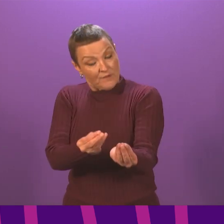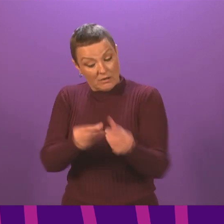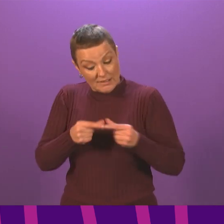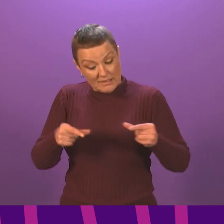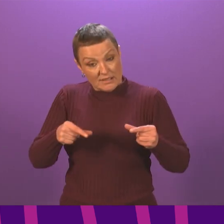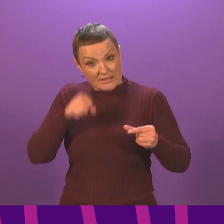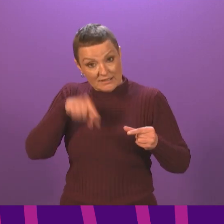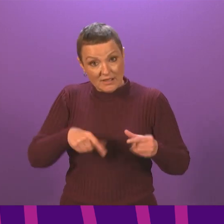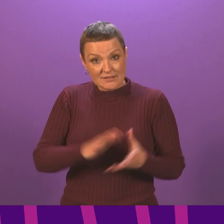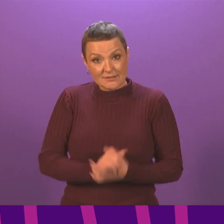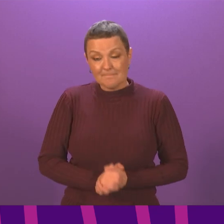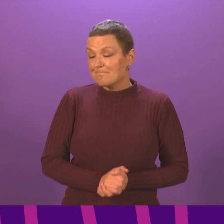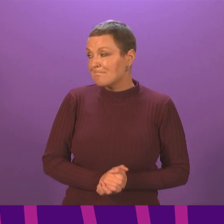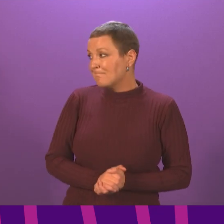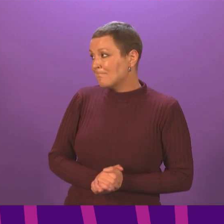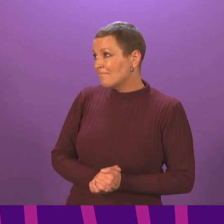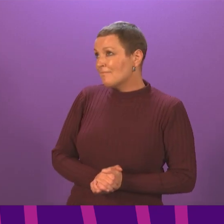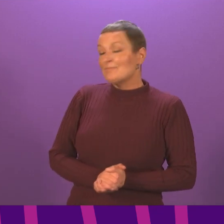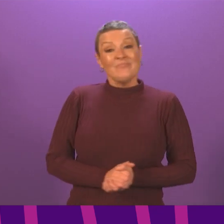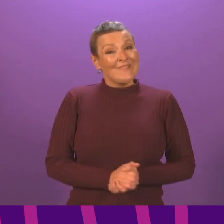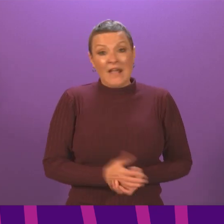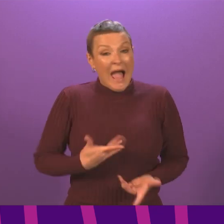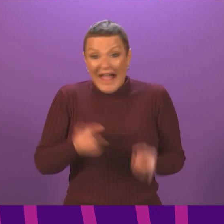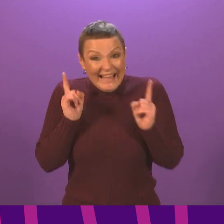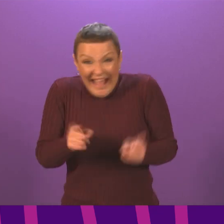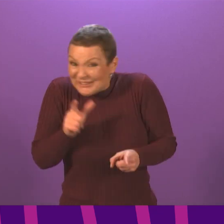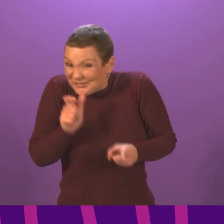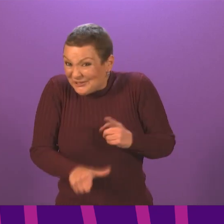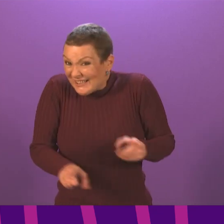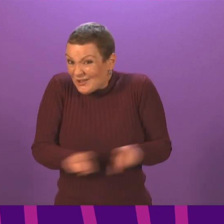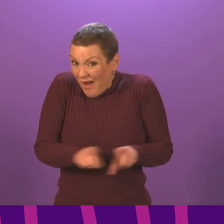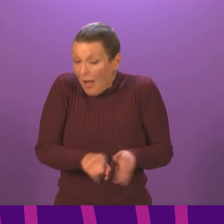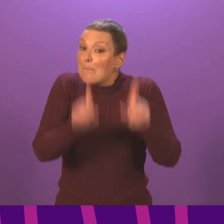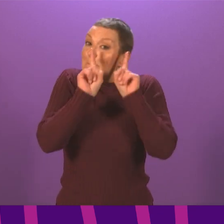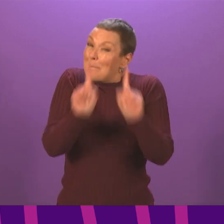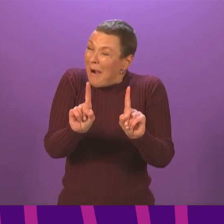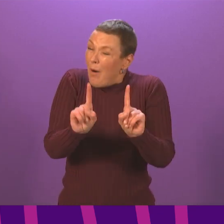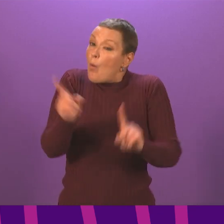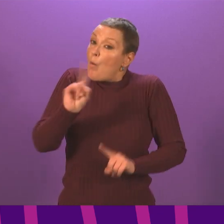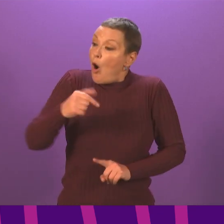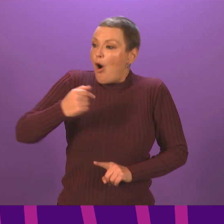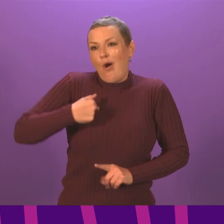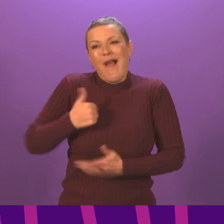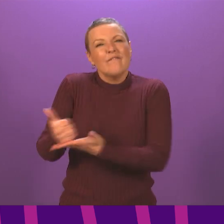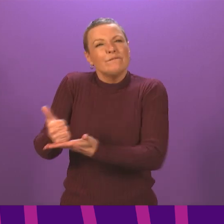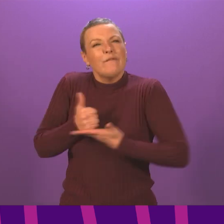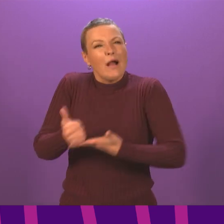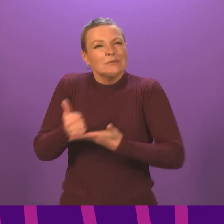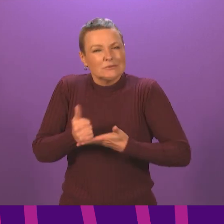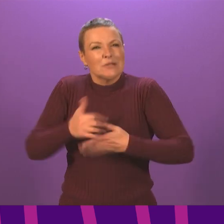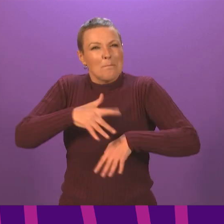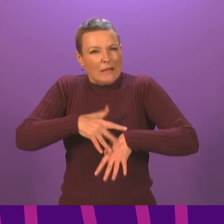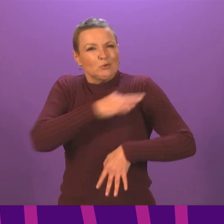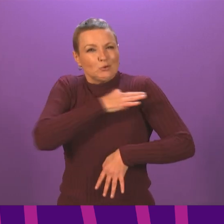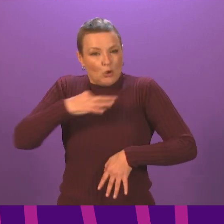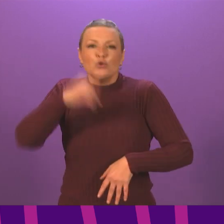Jeane Freeman: I cannot really do that either. At the minute,